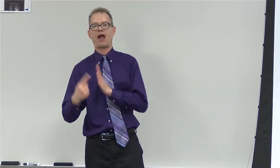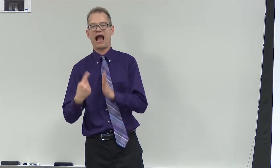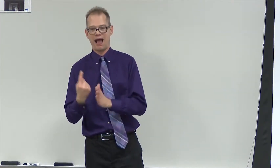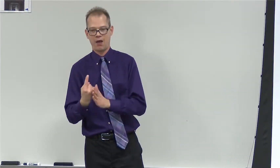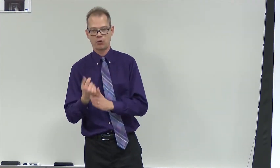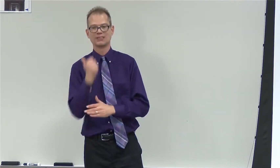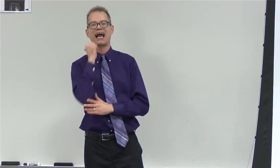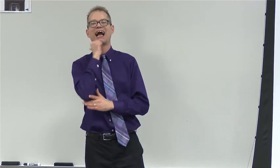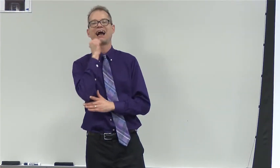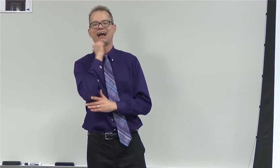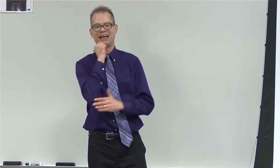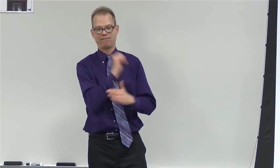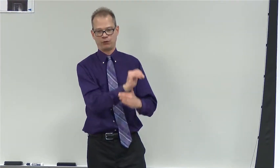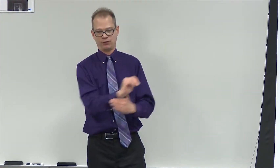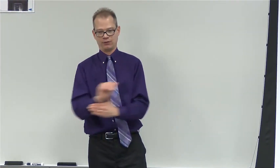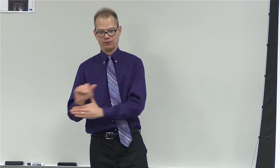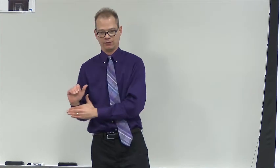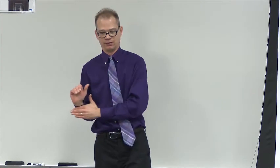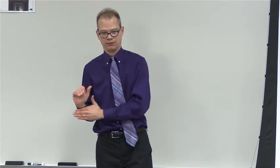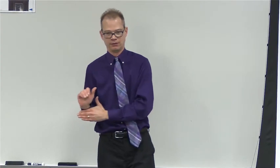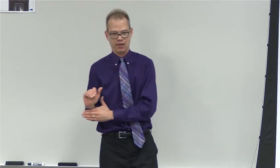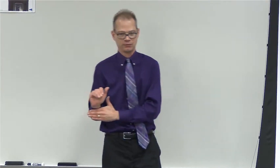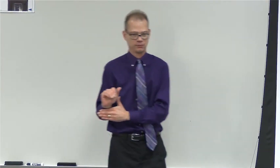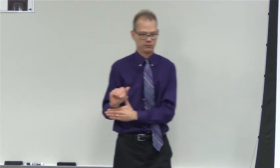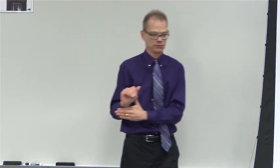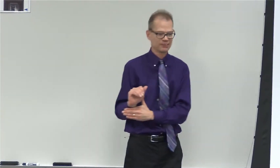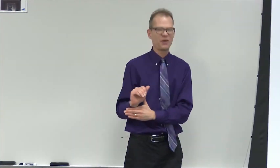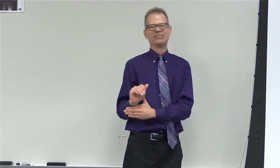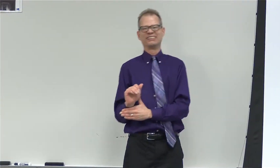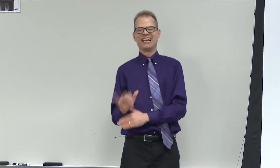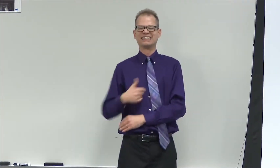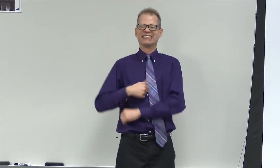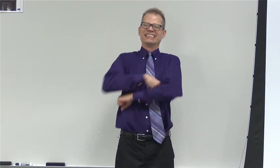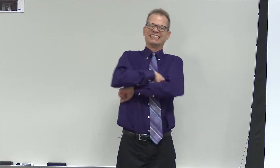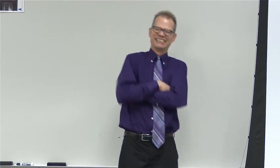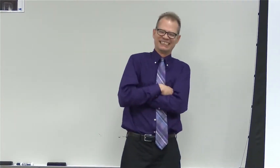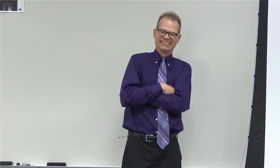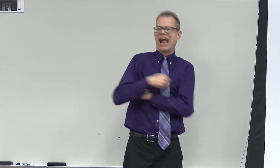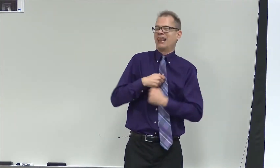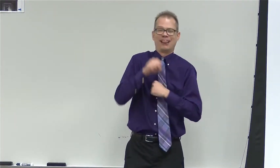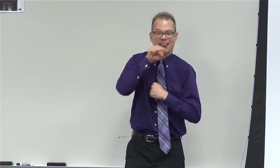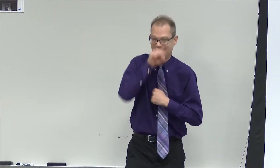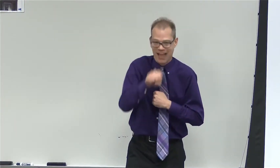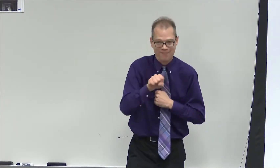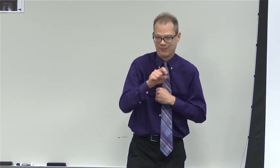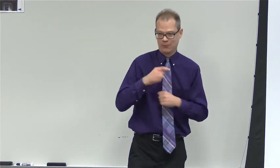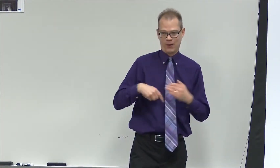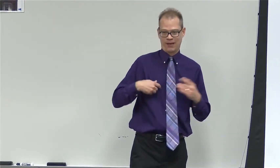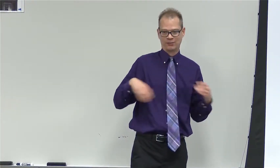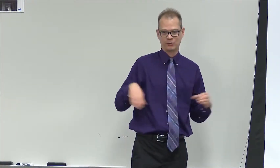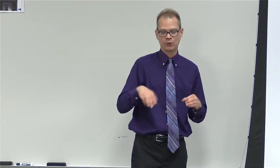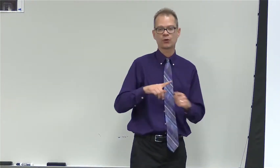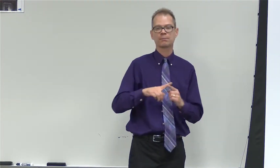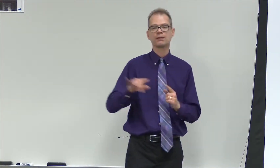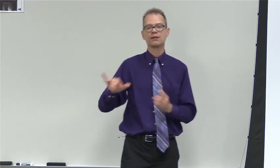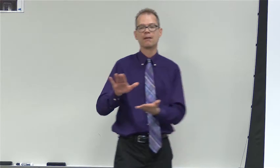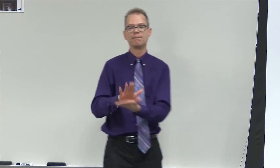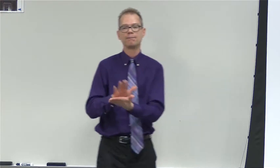maybe 3 or 4 hours every night required for that. I loved what I was doing,